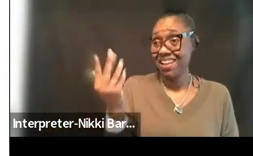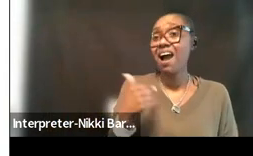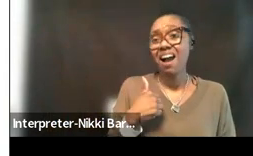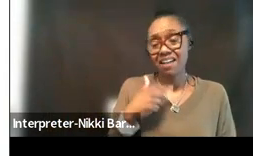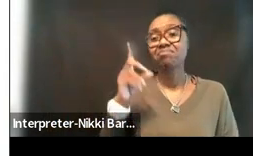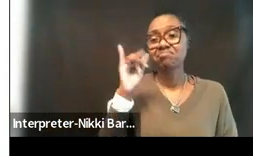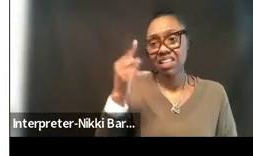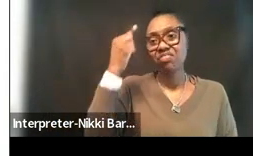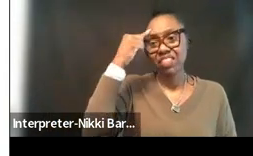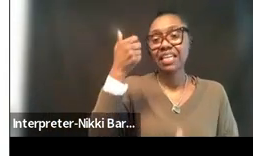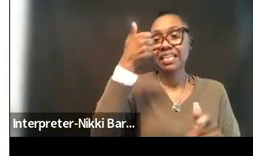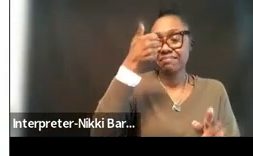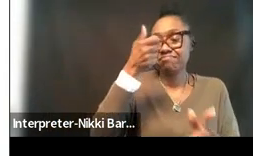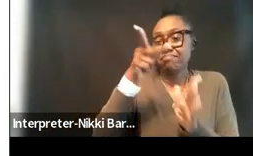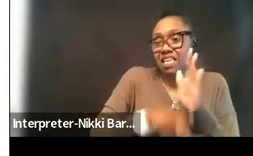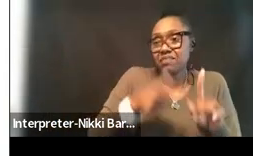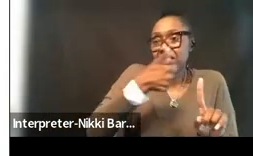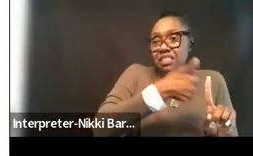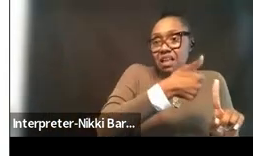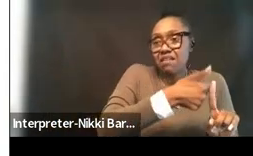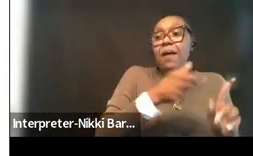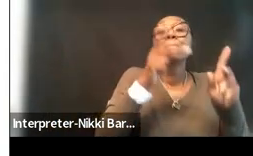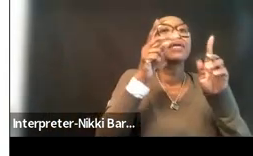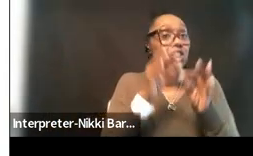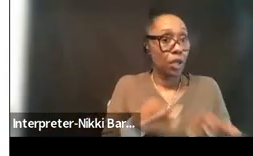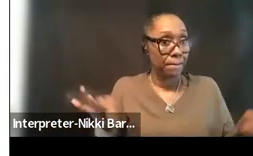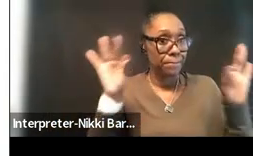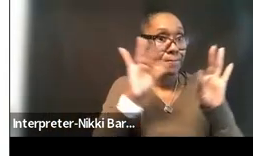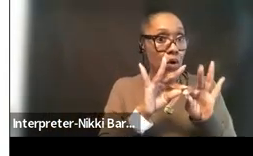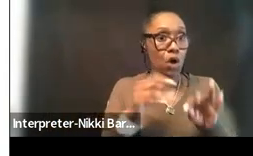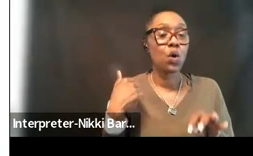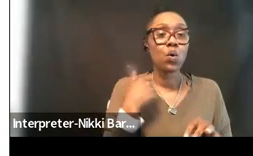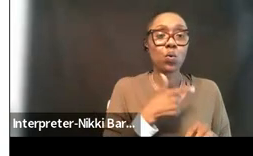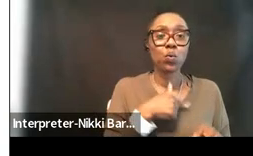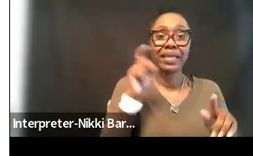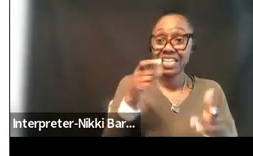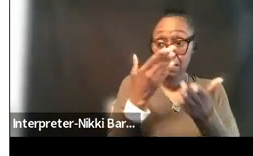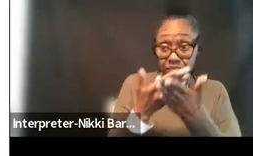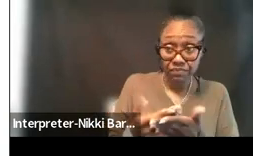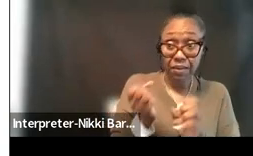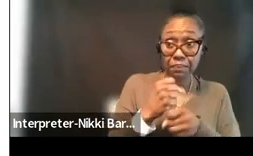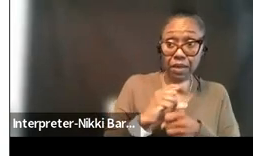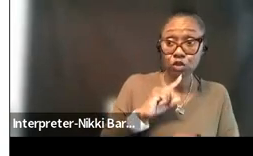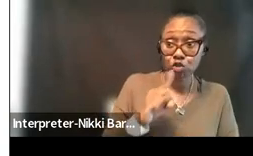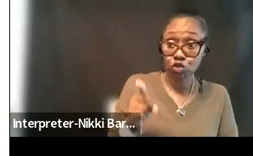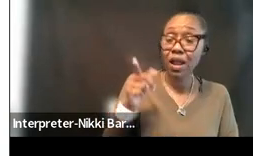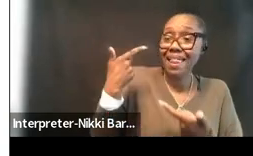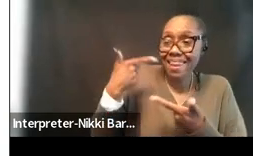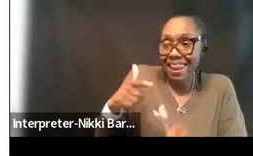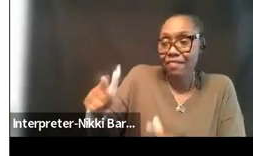That is also something that is very important for us to normalize and to validate and to let them express how they are feeling to get the gunk out.